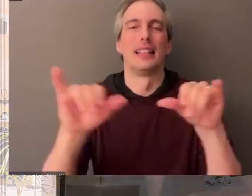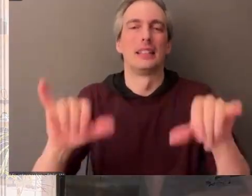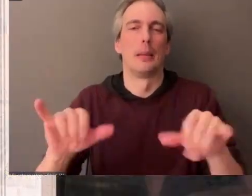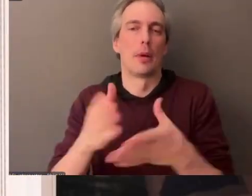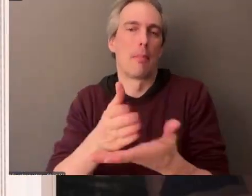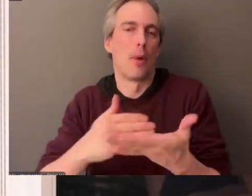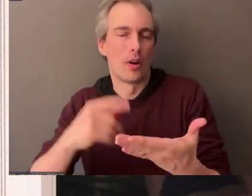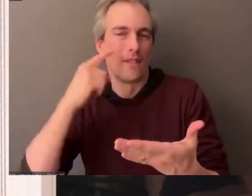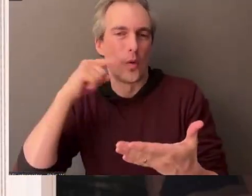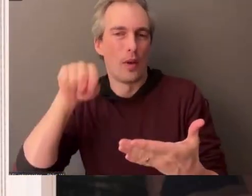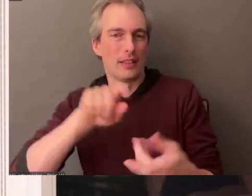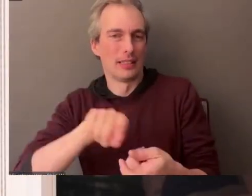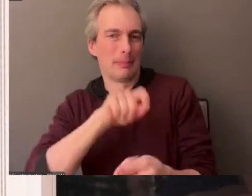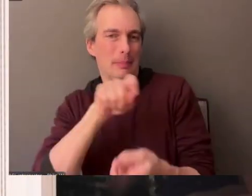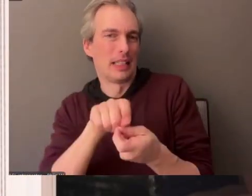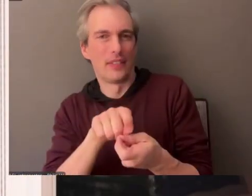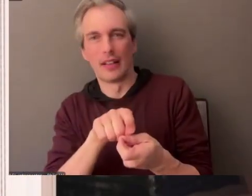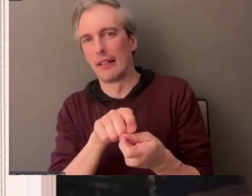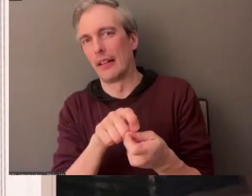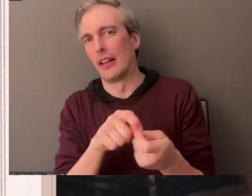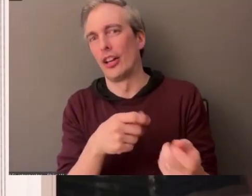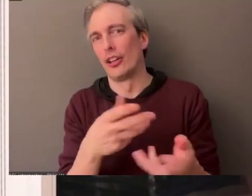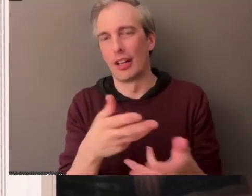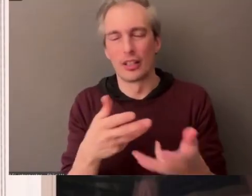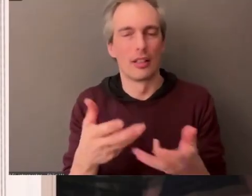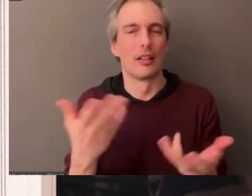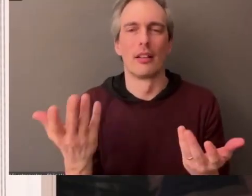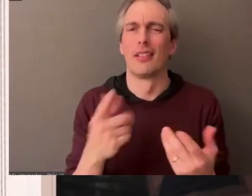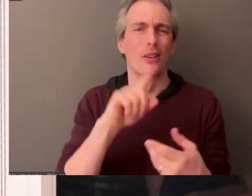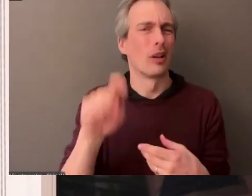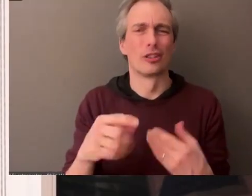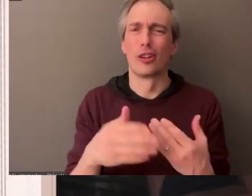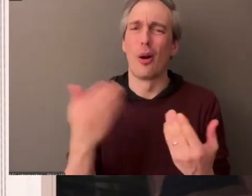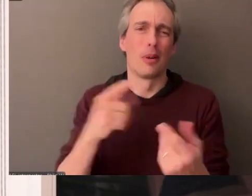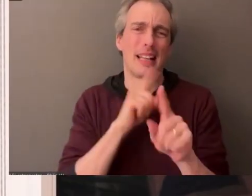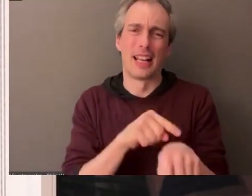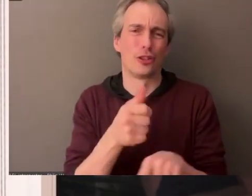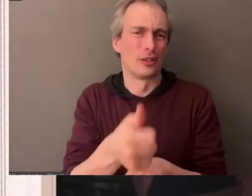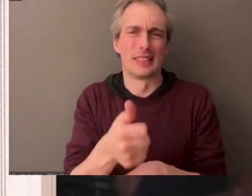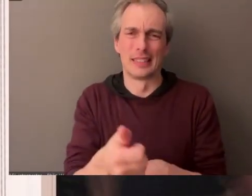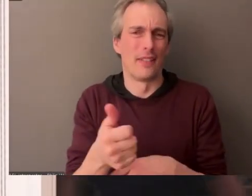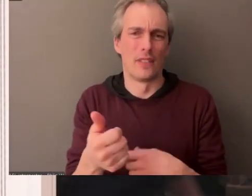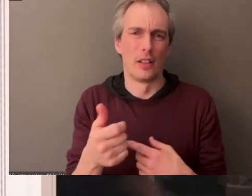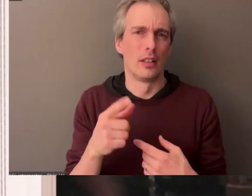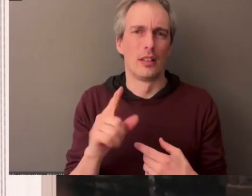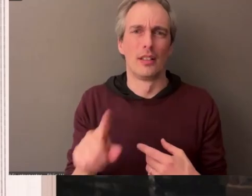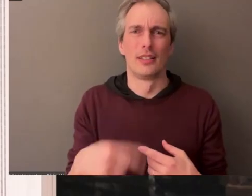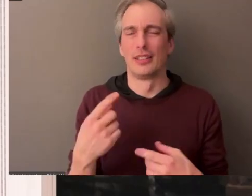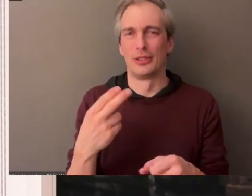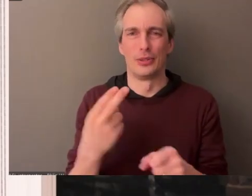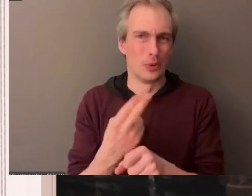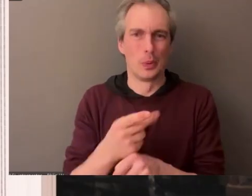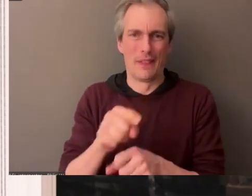The question almost answers itself, doesn't it? Just use this component. Yes. Okay.